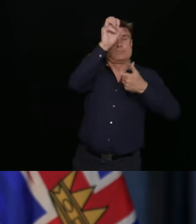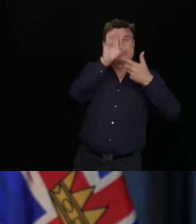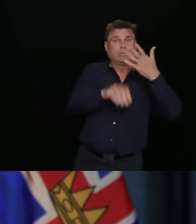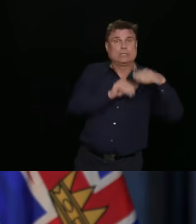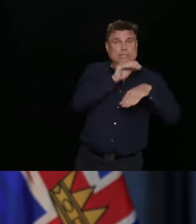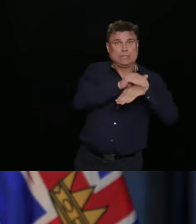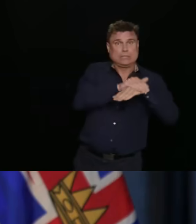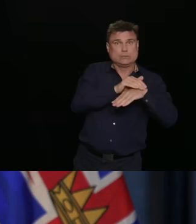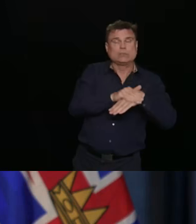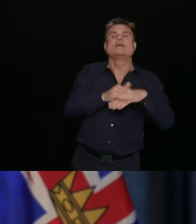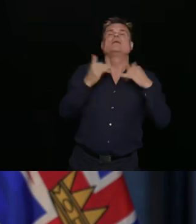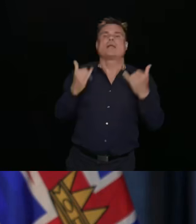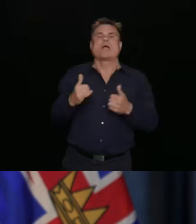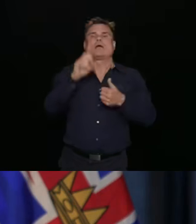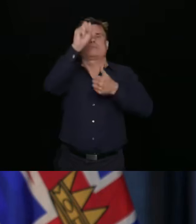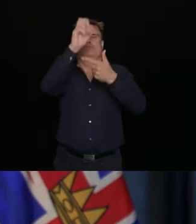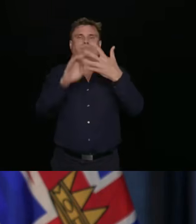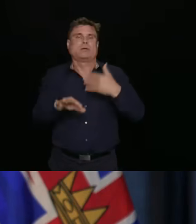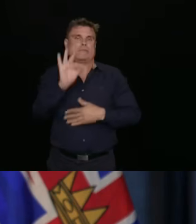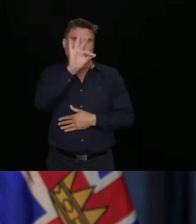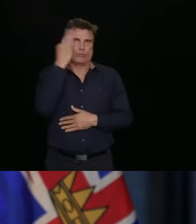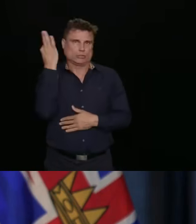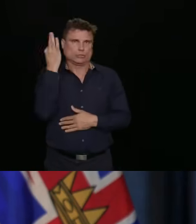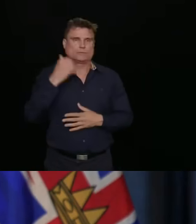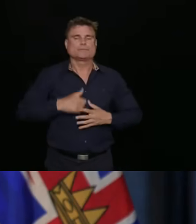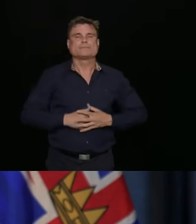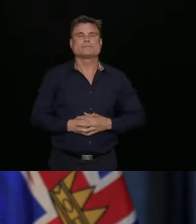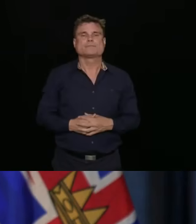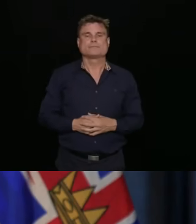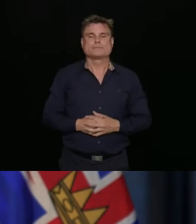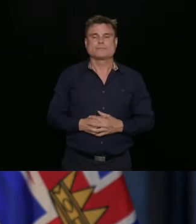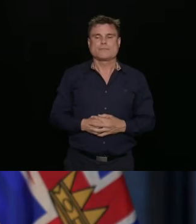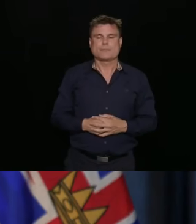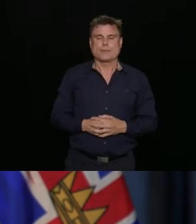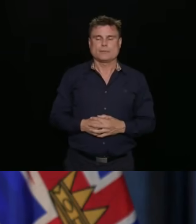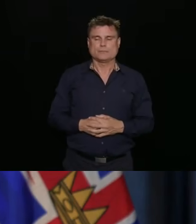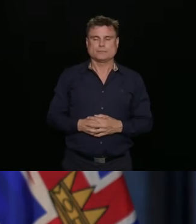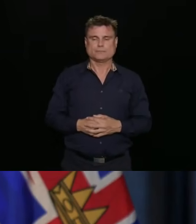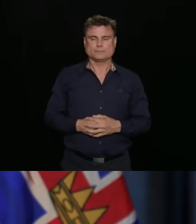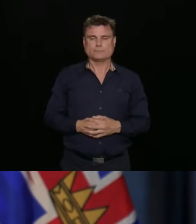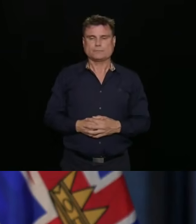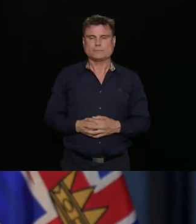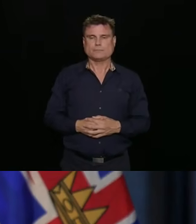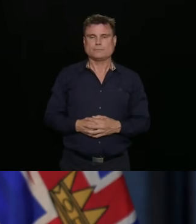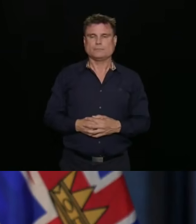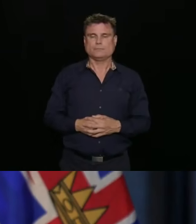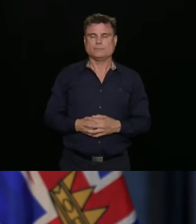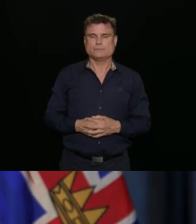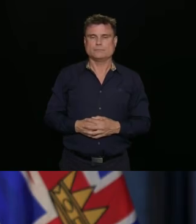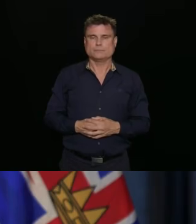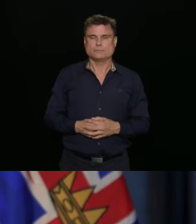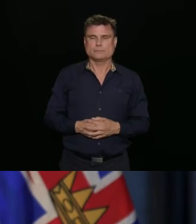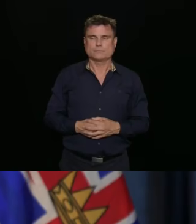pricing was between $5 and $8 per unit. The recent analysis has seen that drop